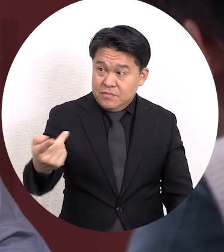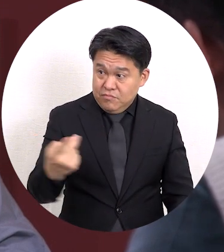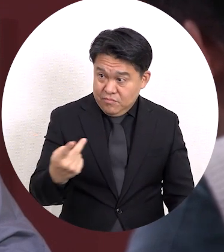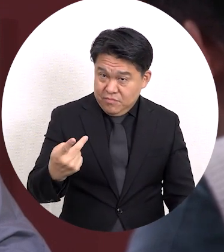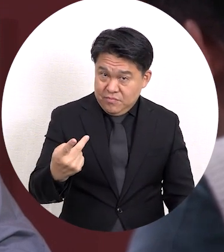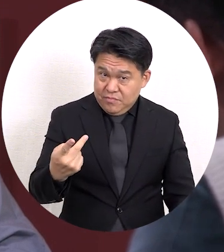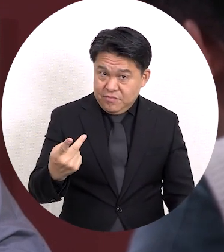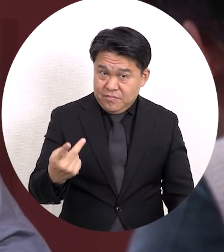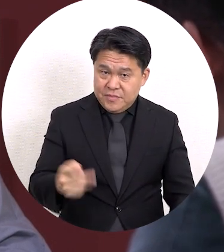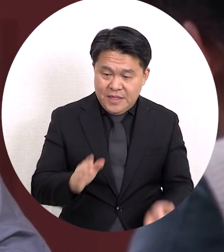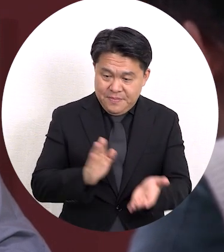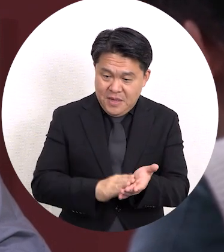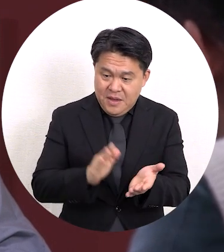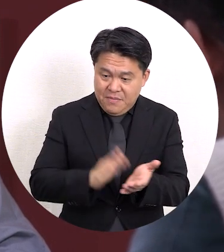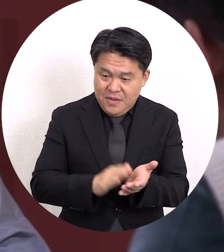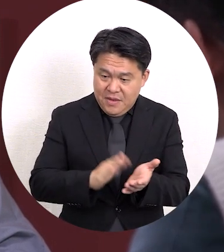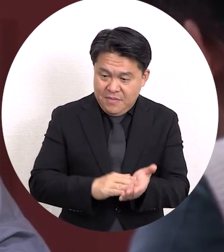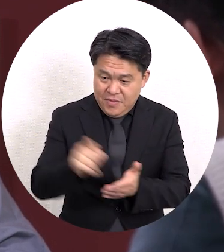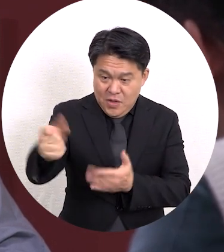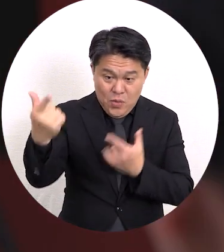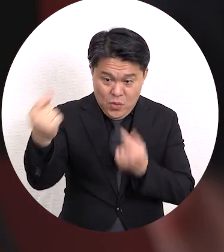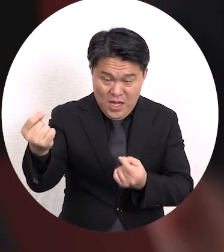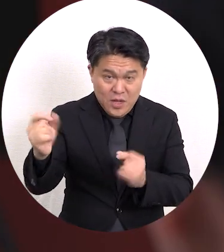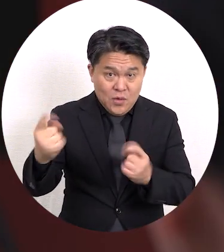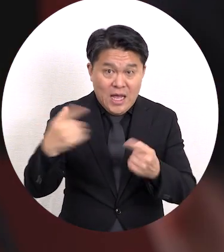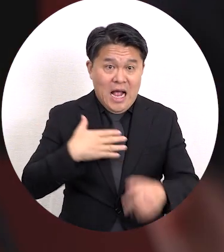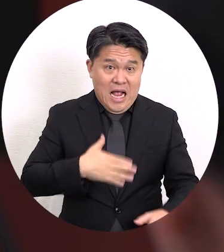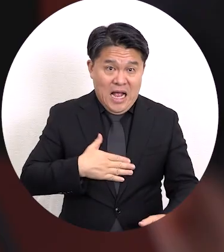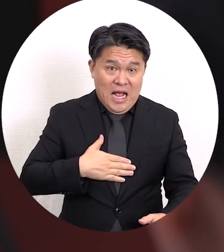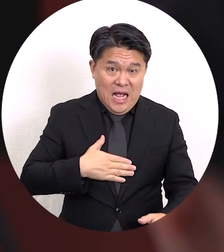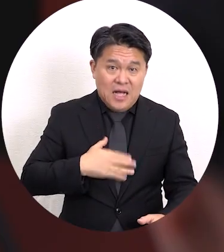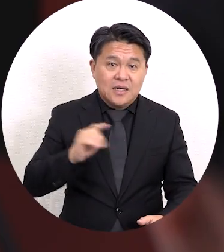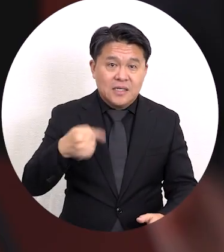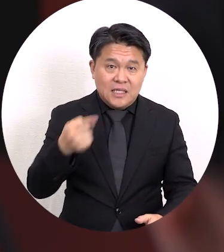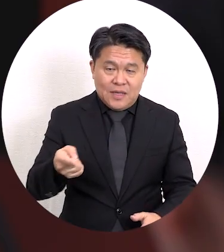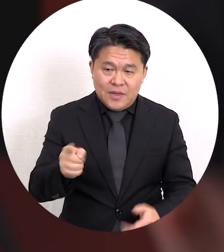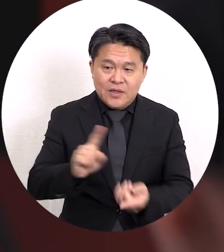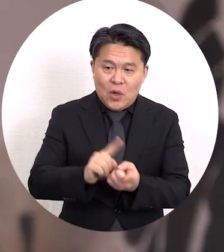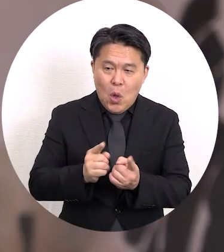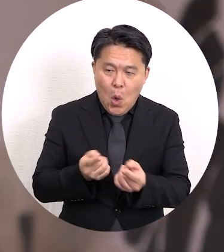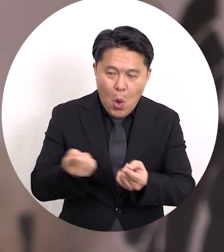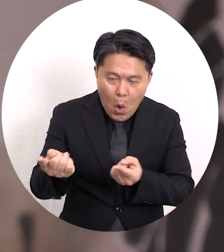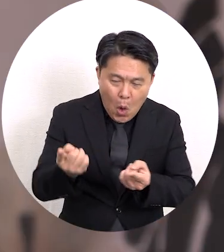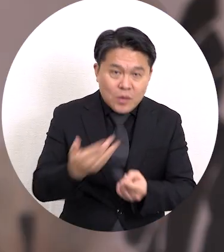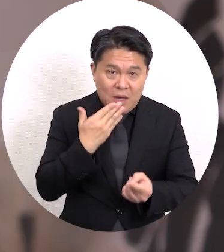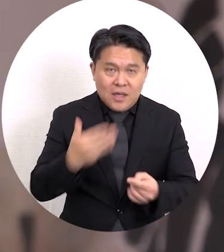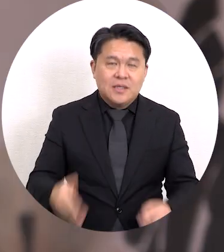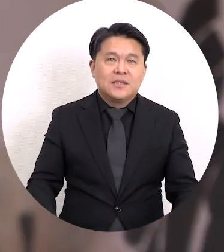are counting the same beat. That shared understanding is essential for the push-and-pull (mil-dang) to work